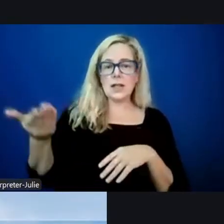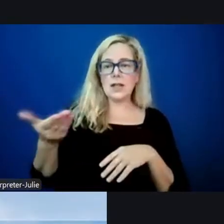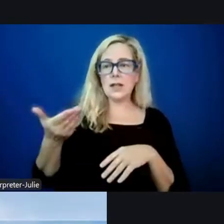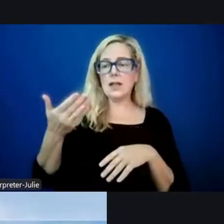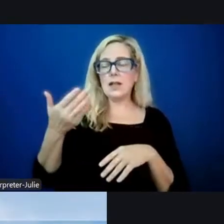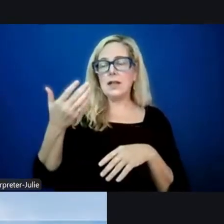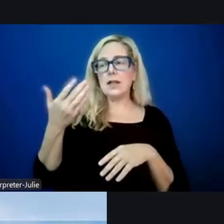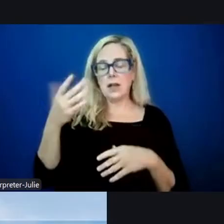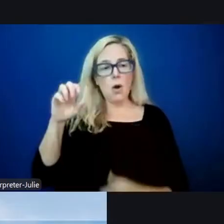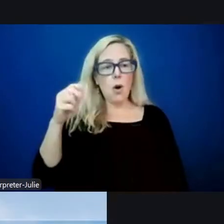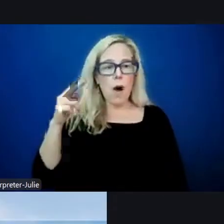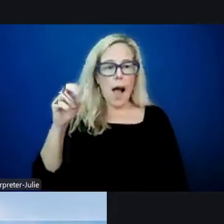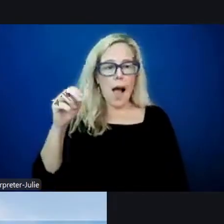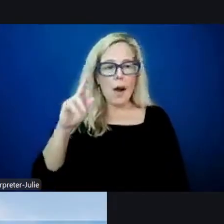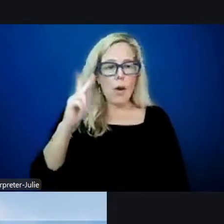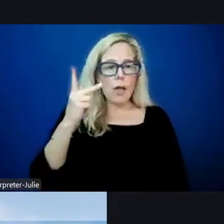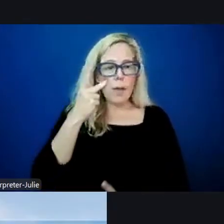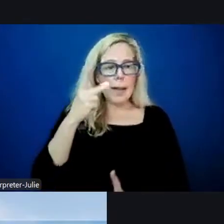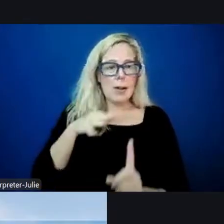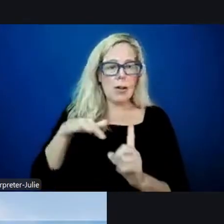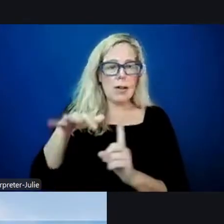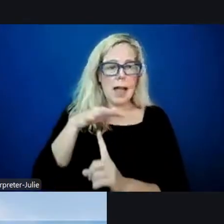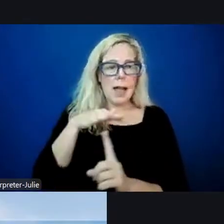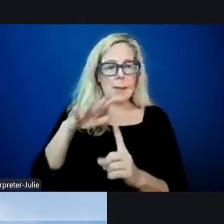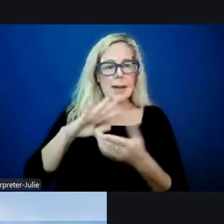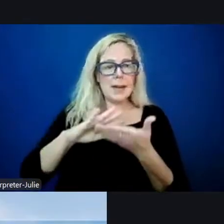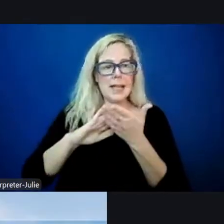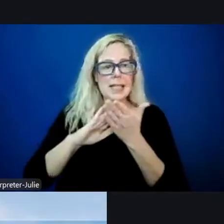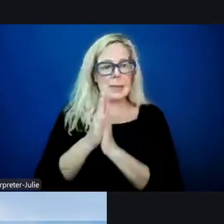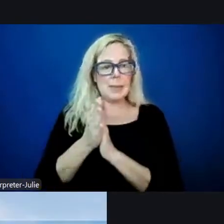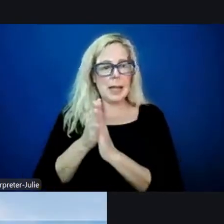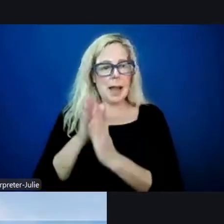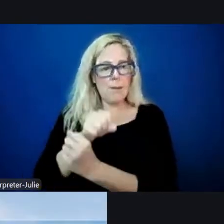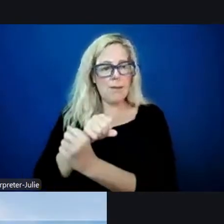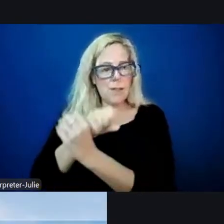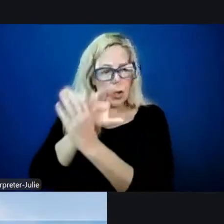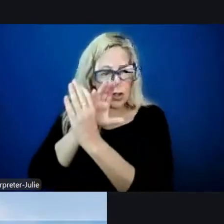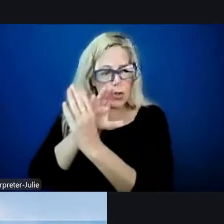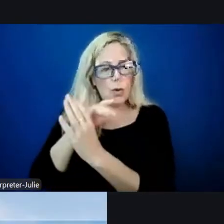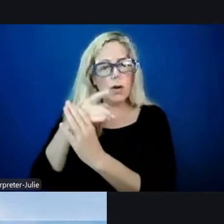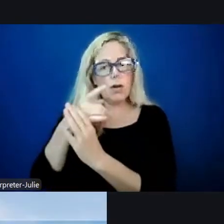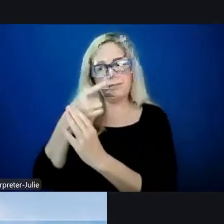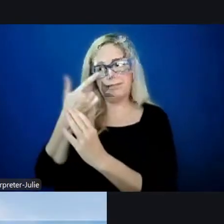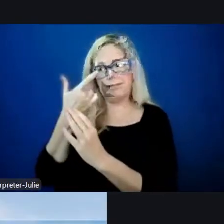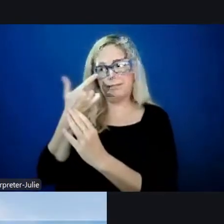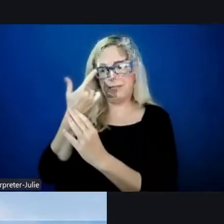we have gone to virtual for that, for safety for our panelists. But we bring folks in and we say,